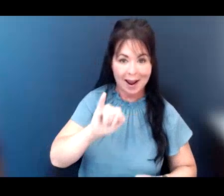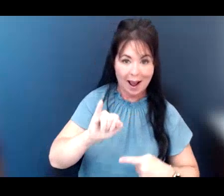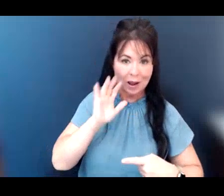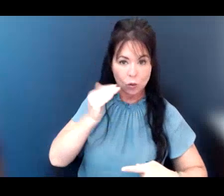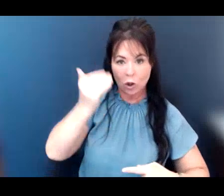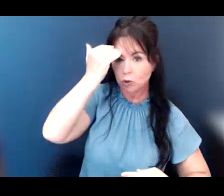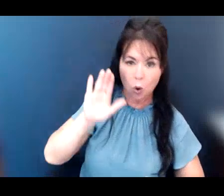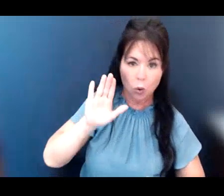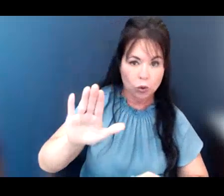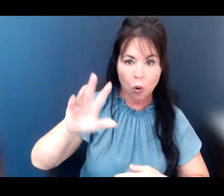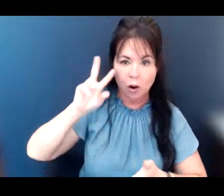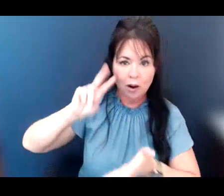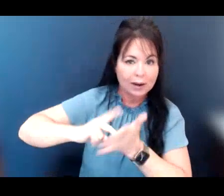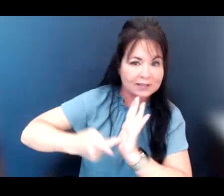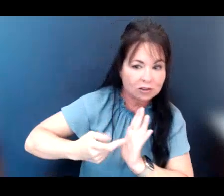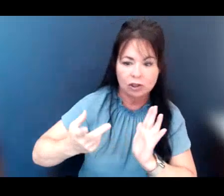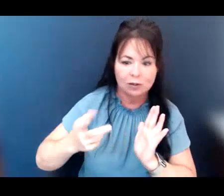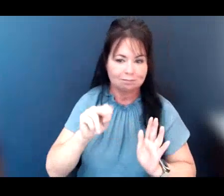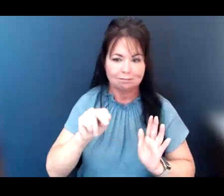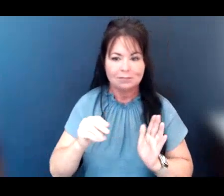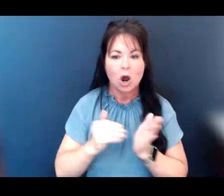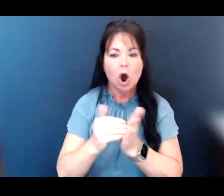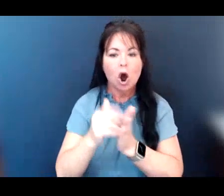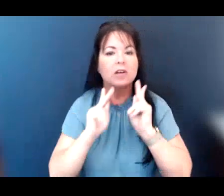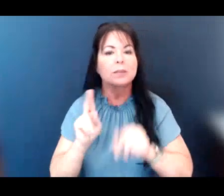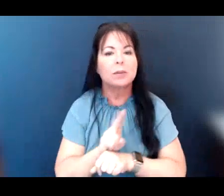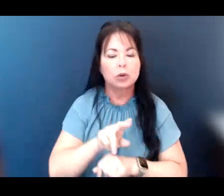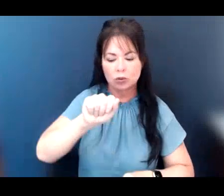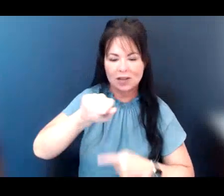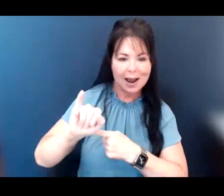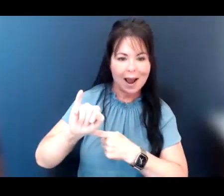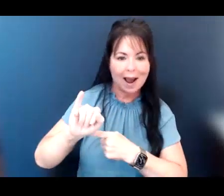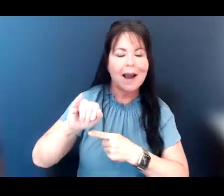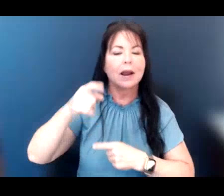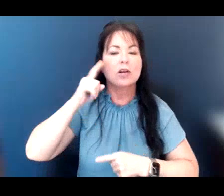common now is using AI to generate alt text for an image, that image that--